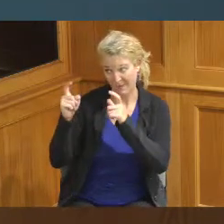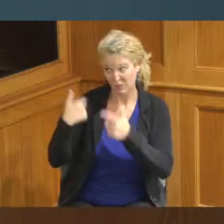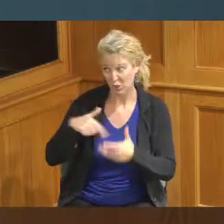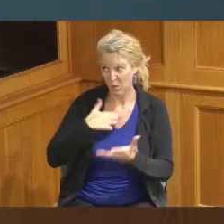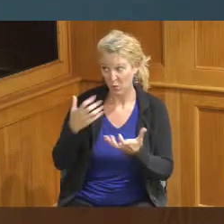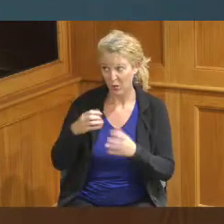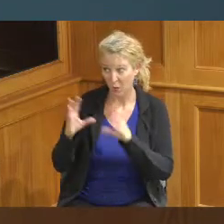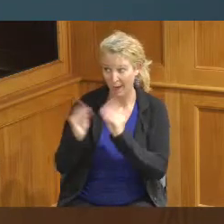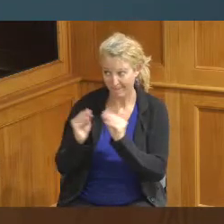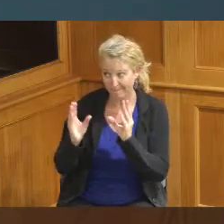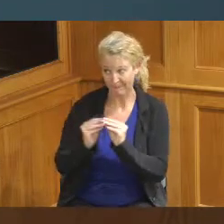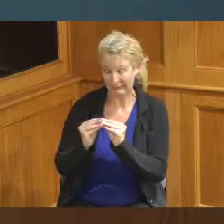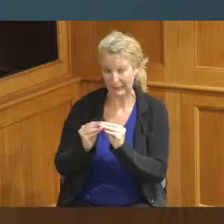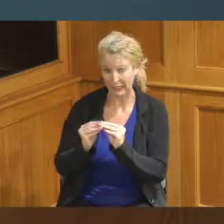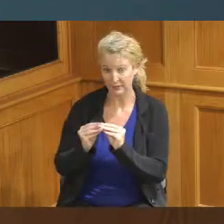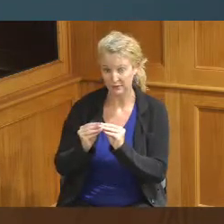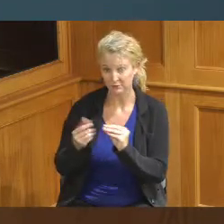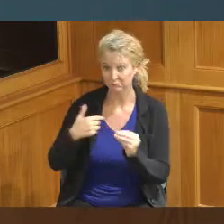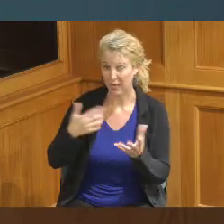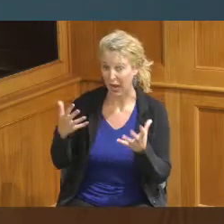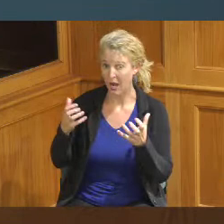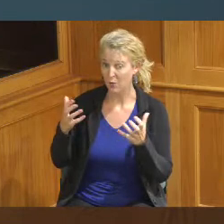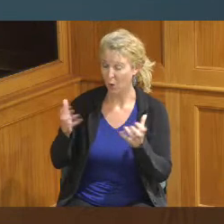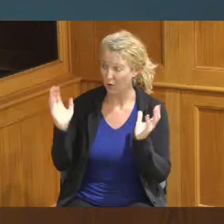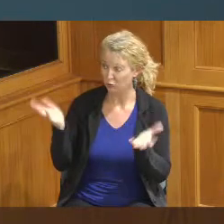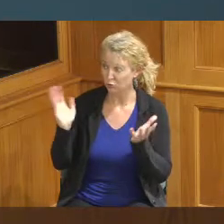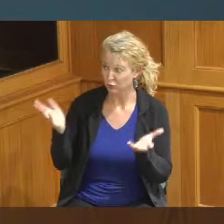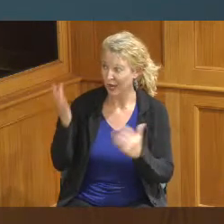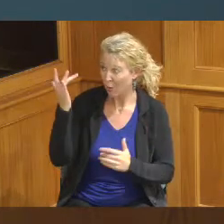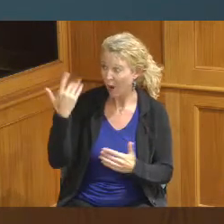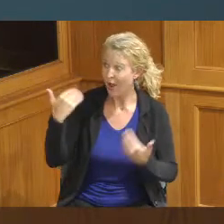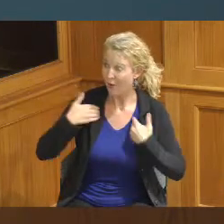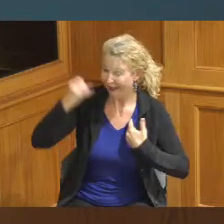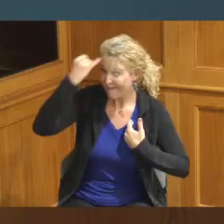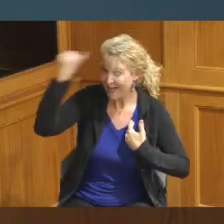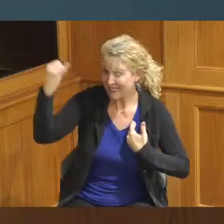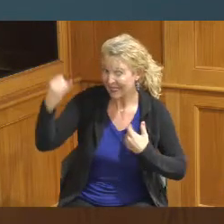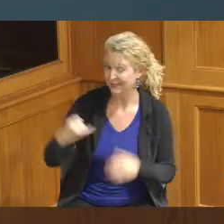a lot will we get a chance to talk because we got some ideas I think that Hamilton County can be a